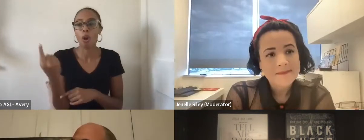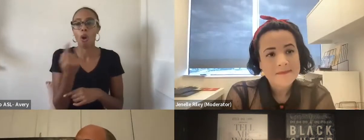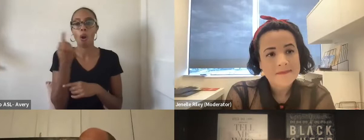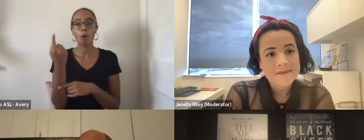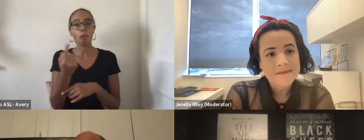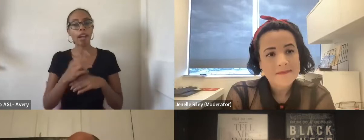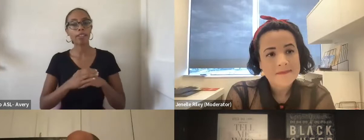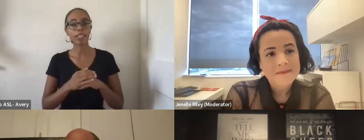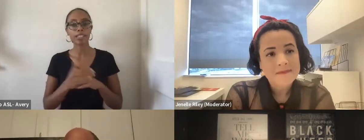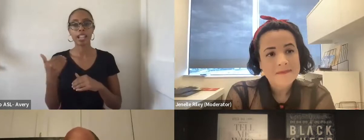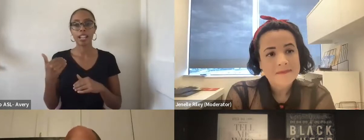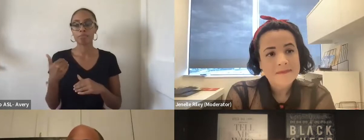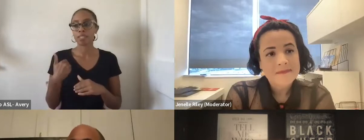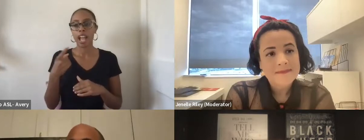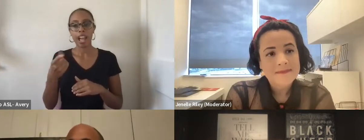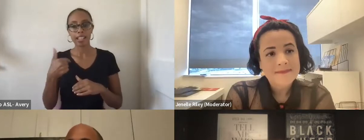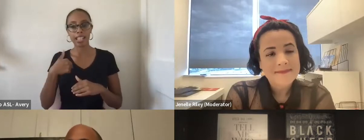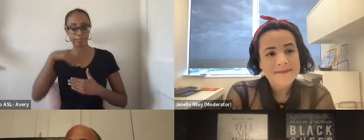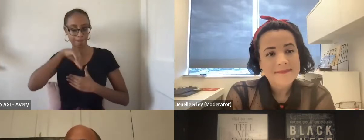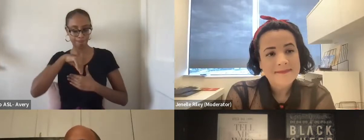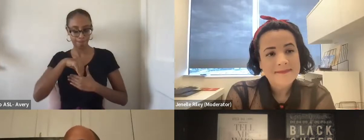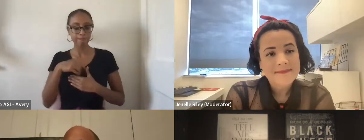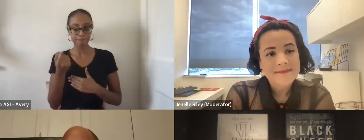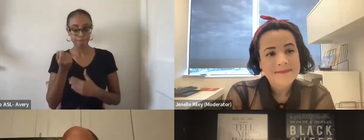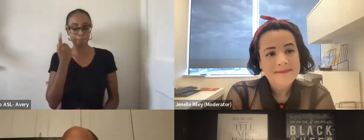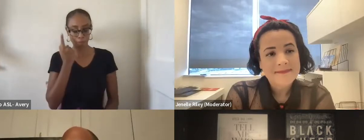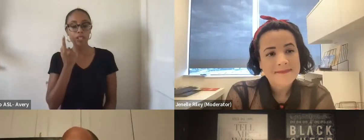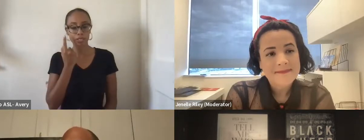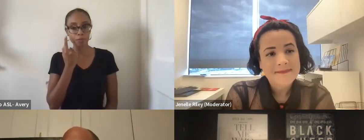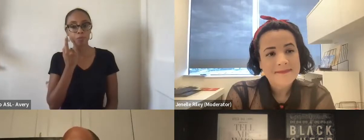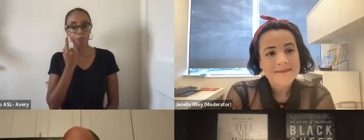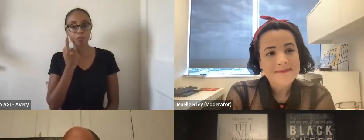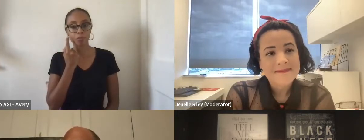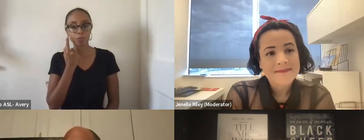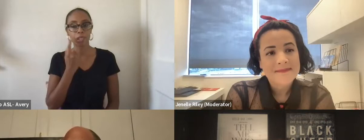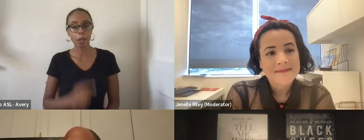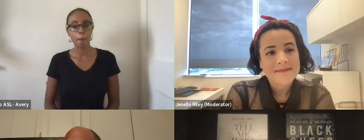understanding about not giving too much away, being sort of poker-faced.